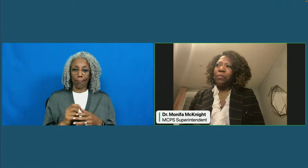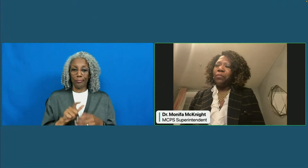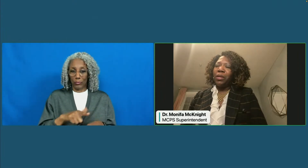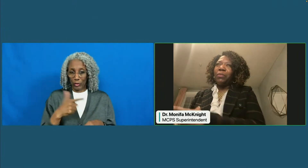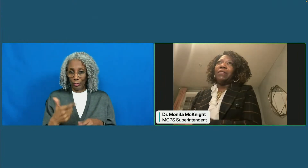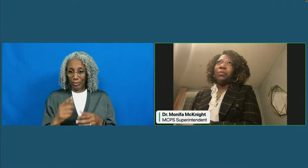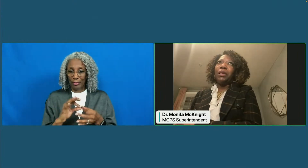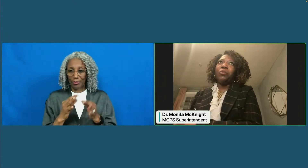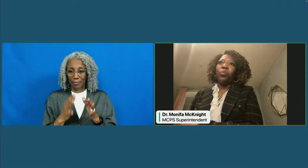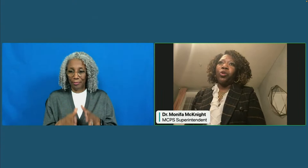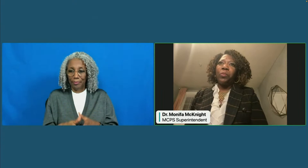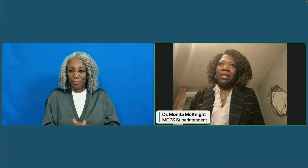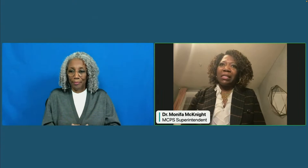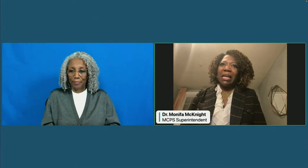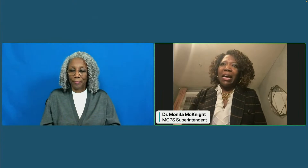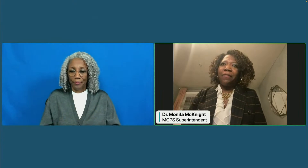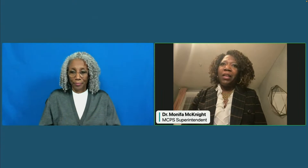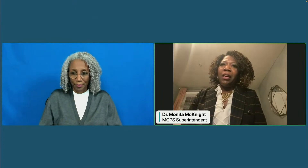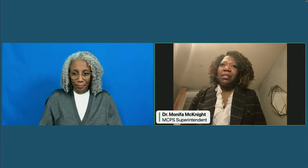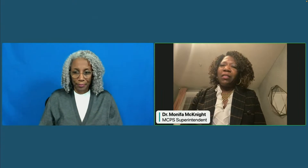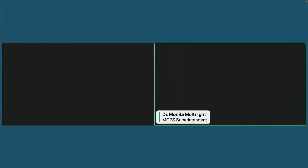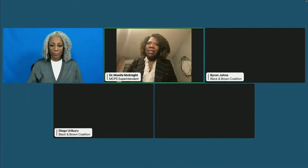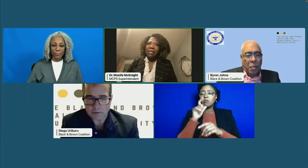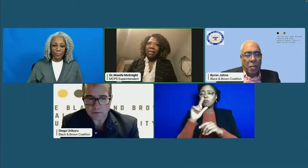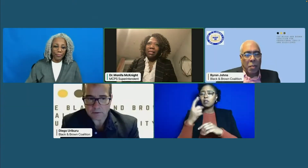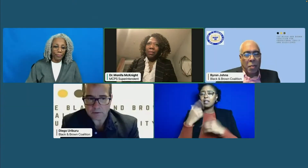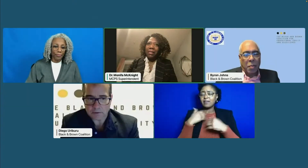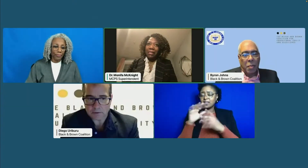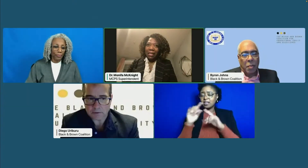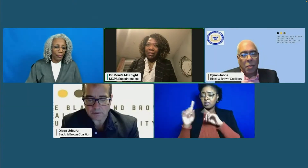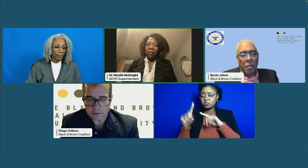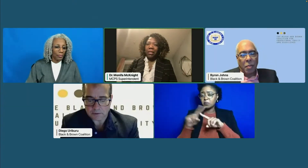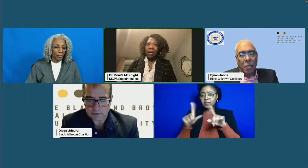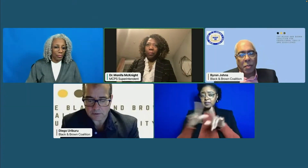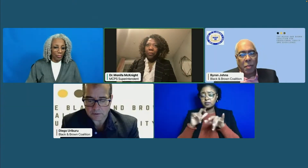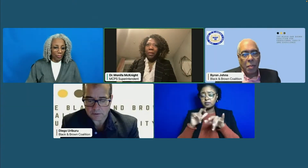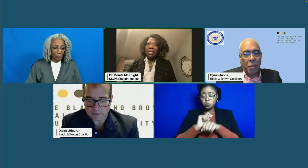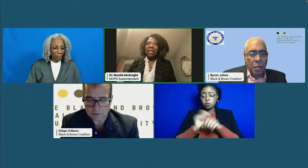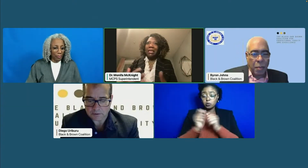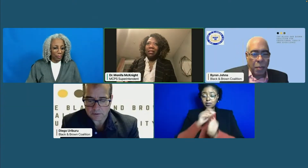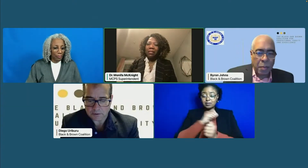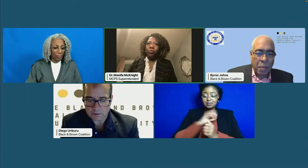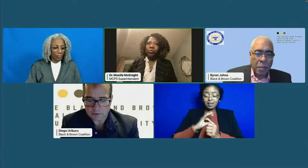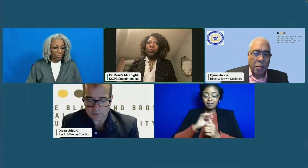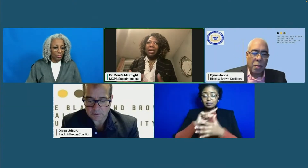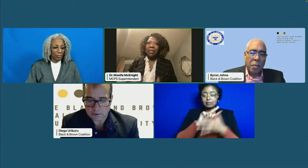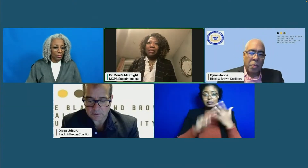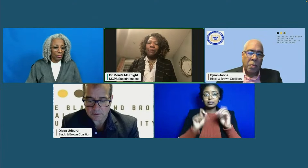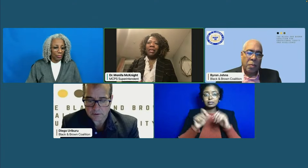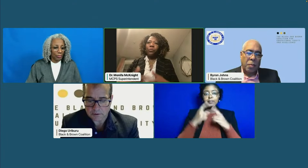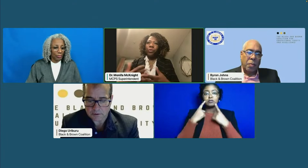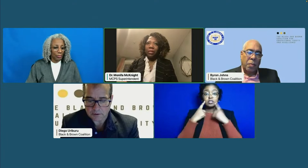we were just just listening to Um, you know, and not only do we have to have the answers we have